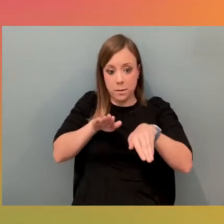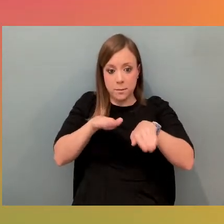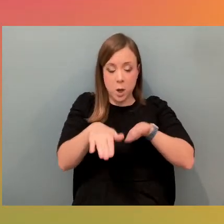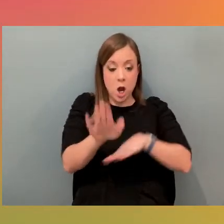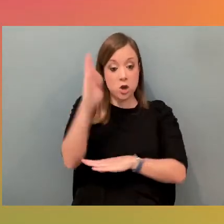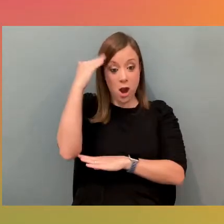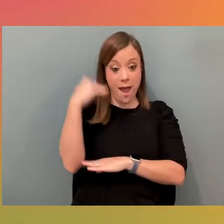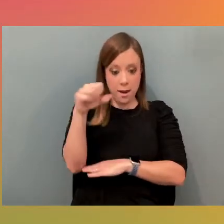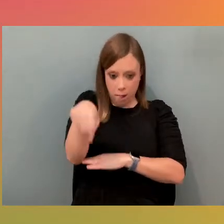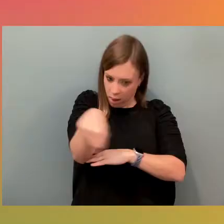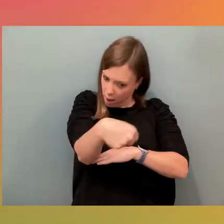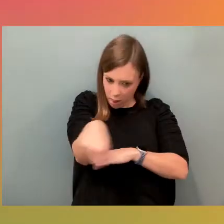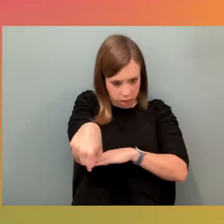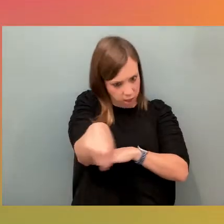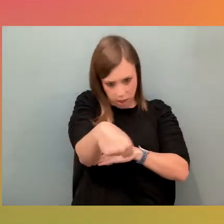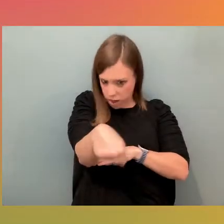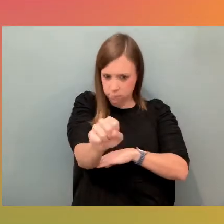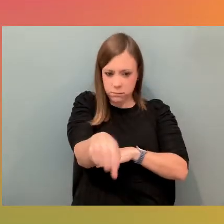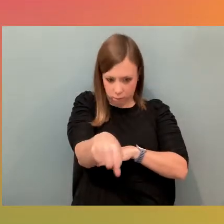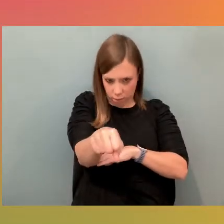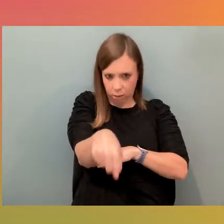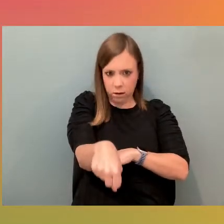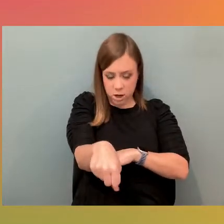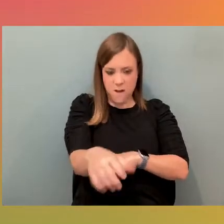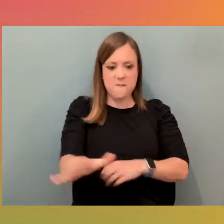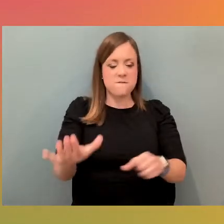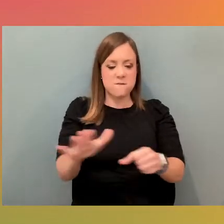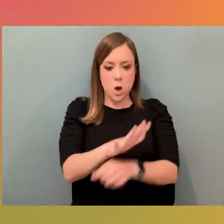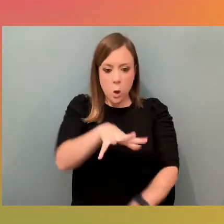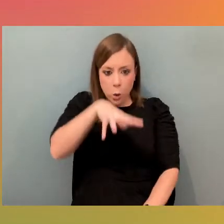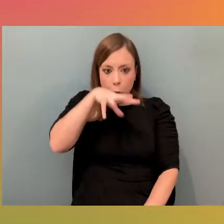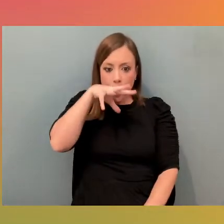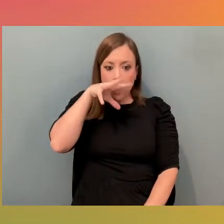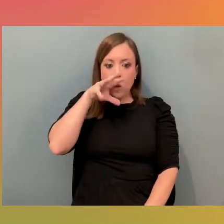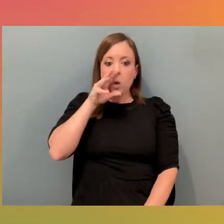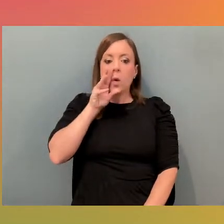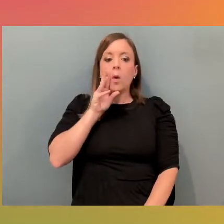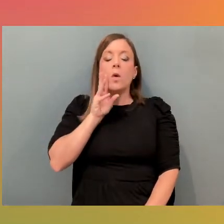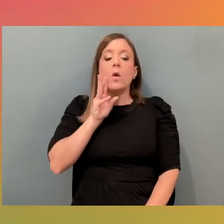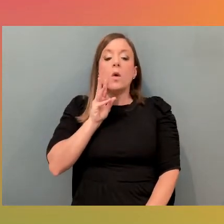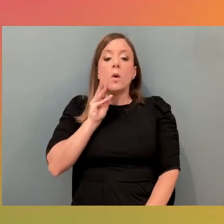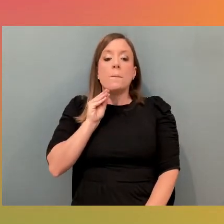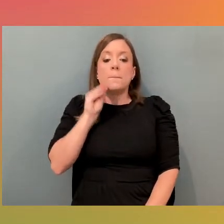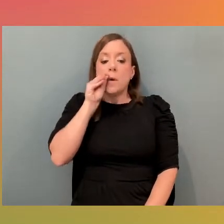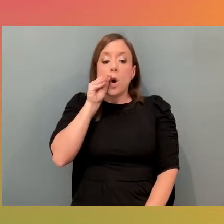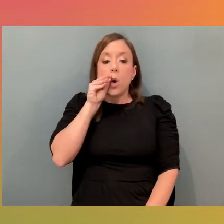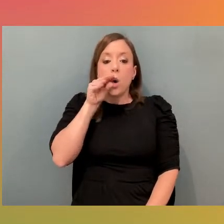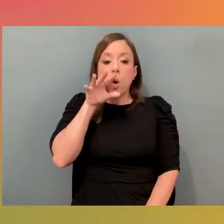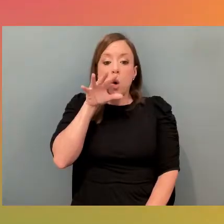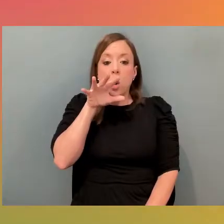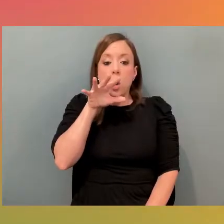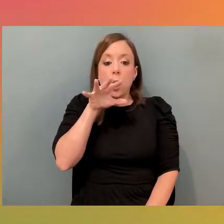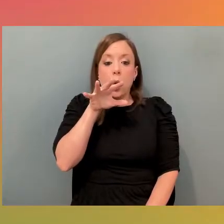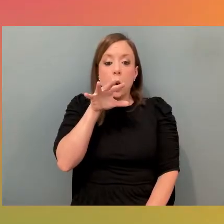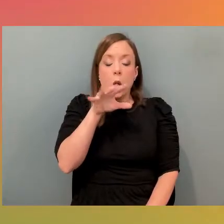DOG. YOU MIGHT PEDDLE THROUGH THE LEGS SWITCH THE HITS NOD YOUR HEAD YES SHAKE IT NO.